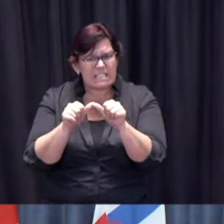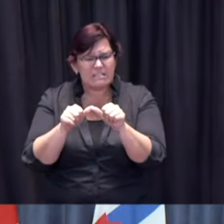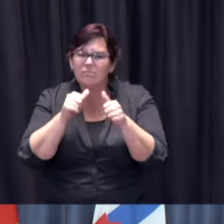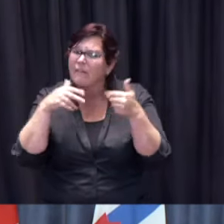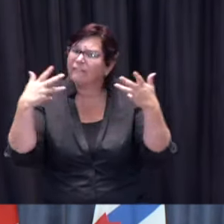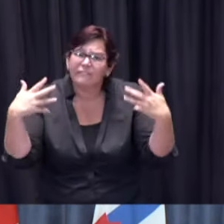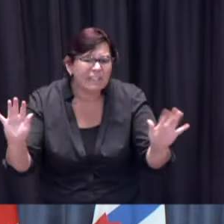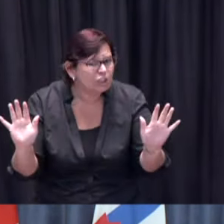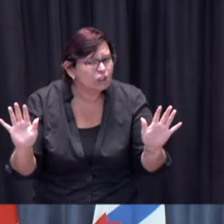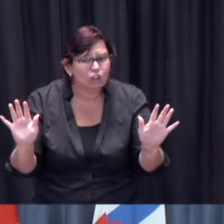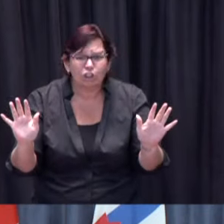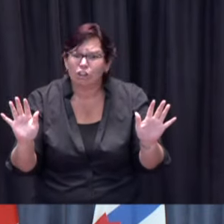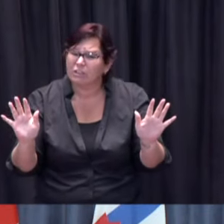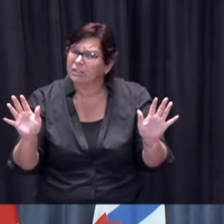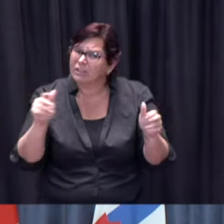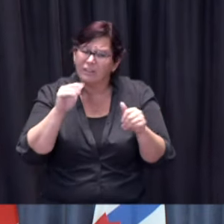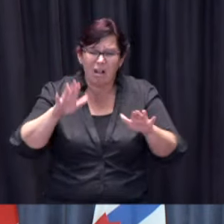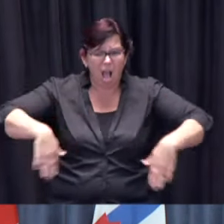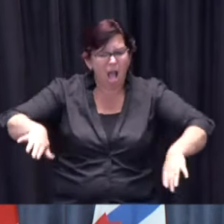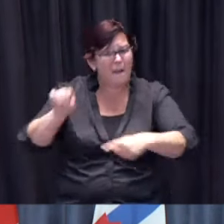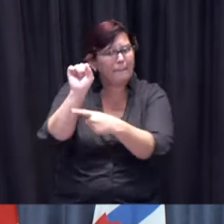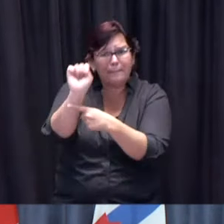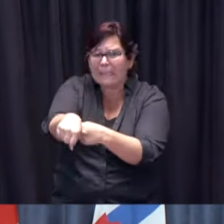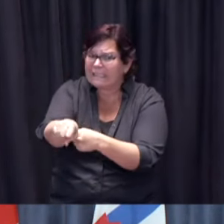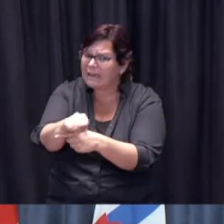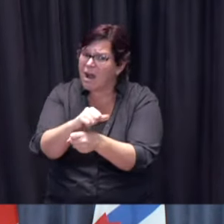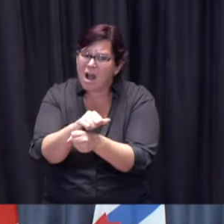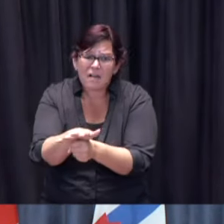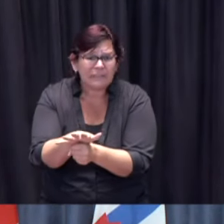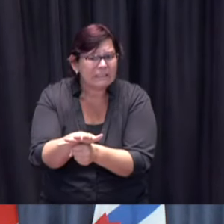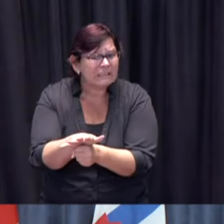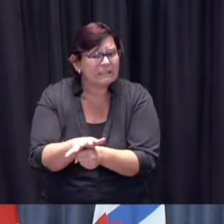COVID in our rear view mirror we have to put these measures in place